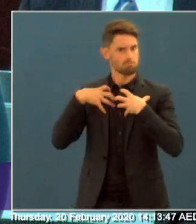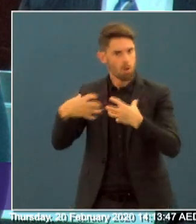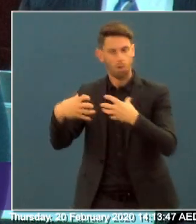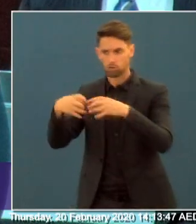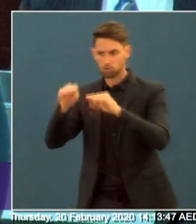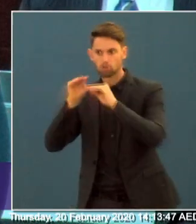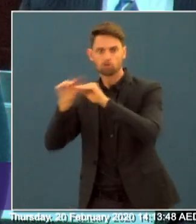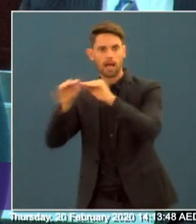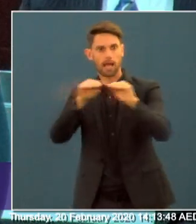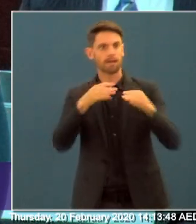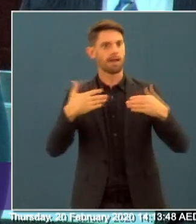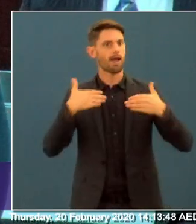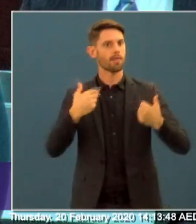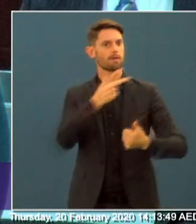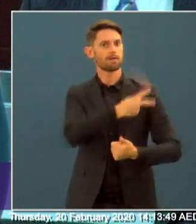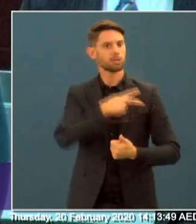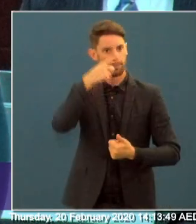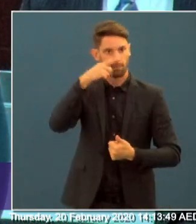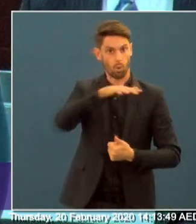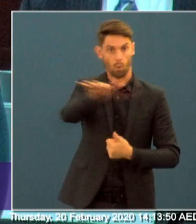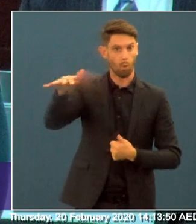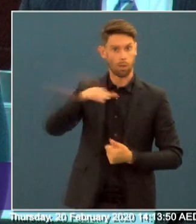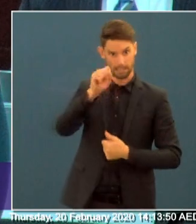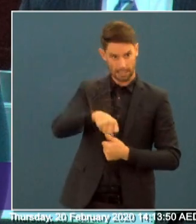in terms of the health system, but you're concerned that